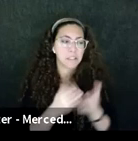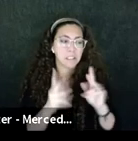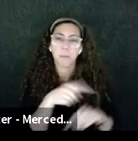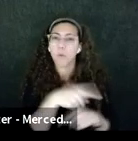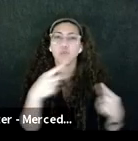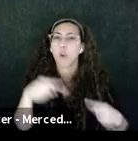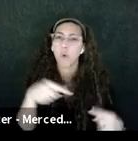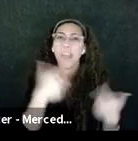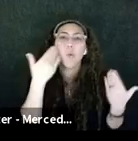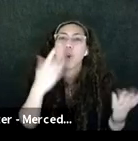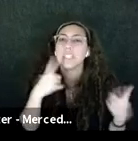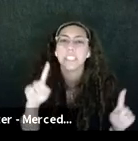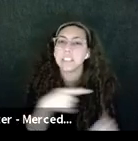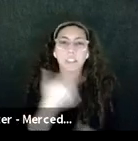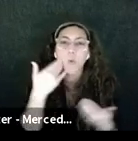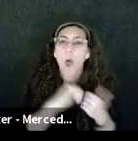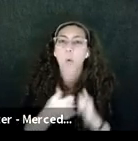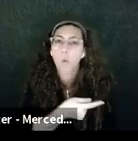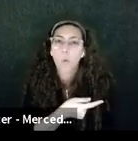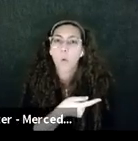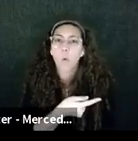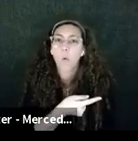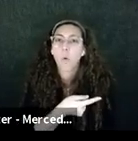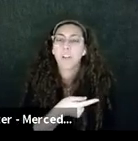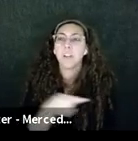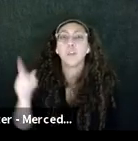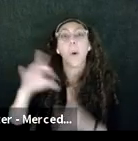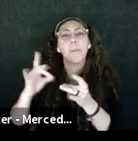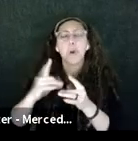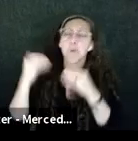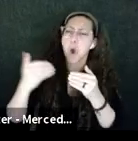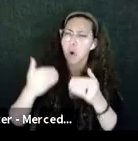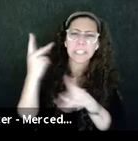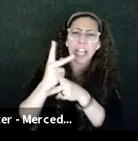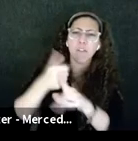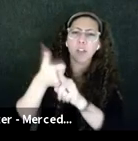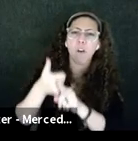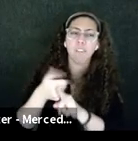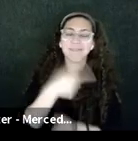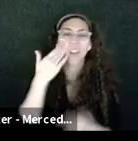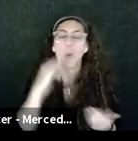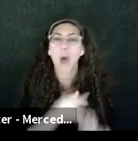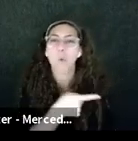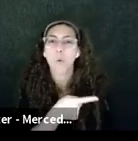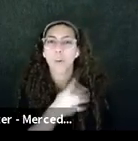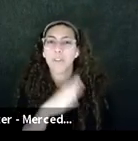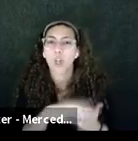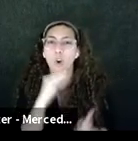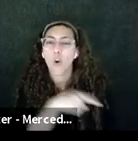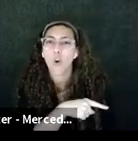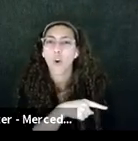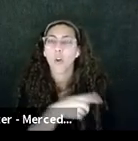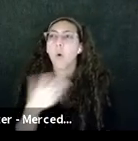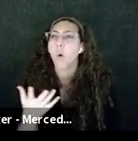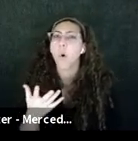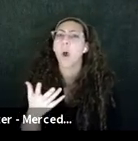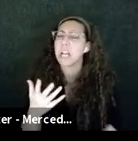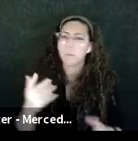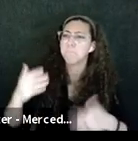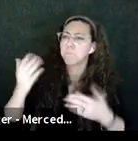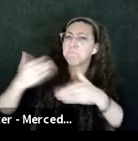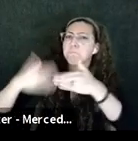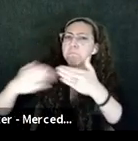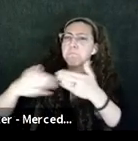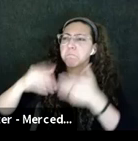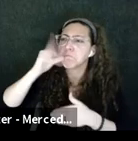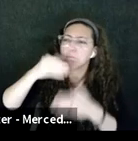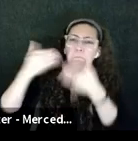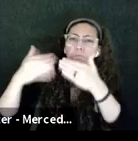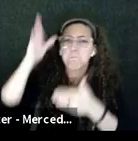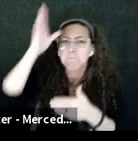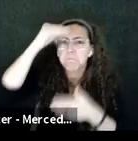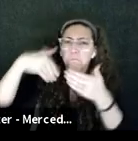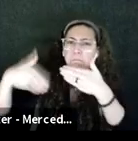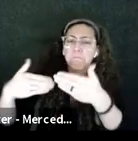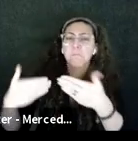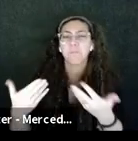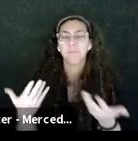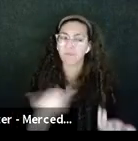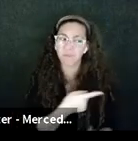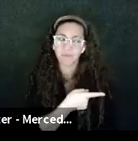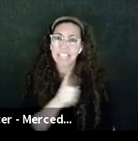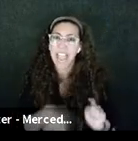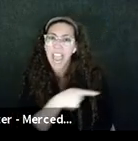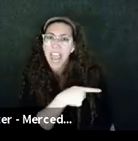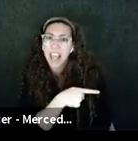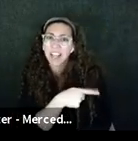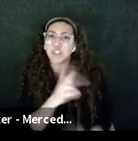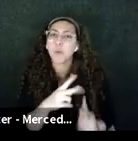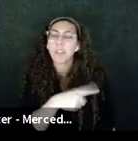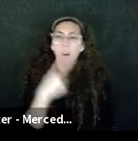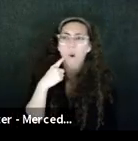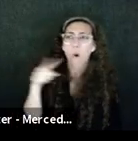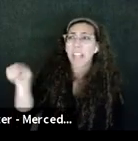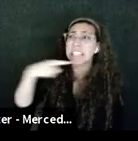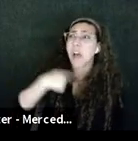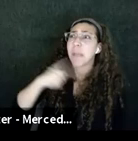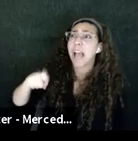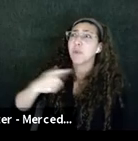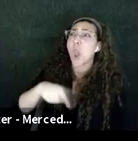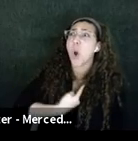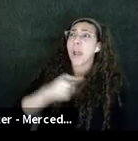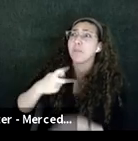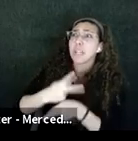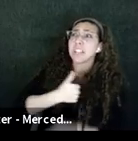Jason Williams: But those kinds of messages are so prevalent in our individualistic society and that it it stops us from asking for help because we think we're supposed to be able to do everything by ourselves. And that's really not the case.